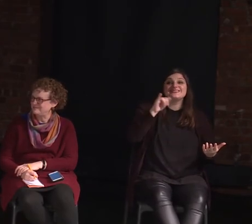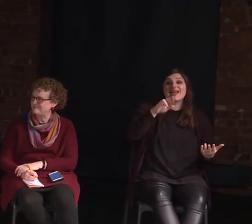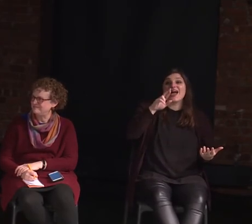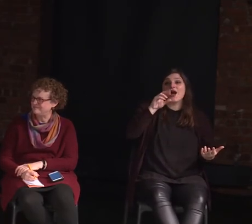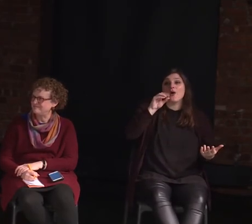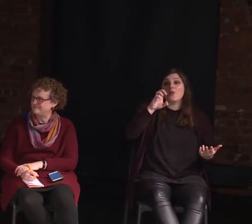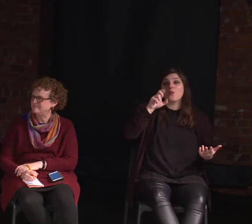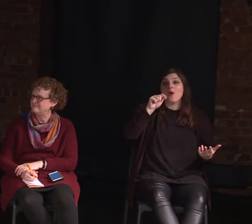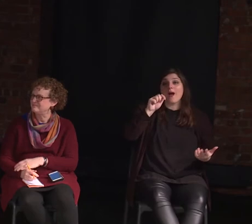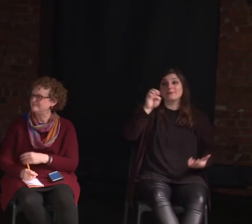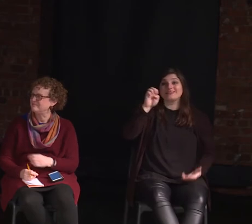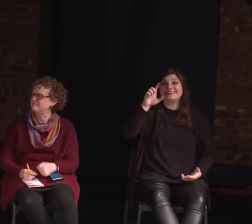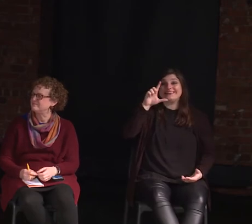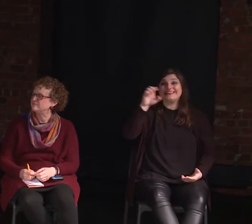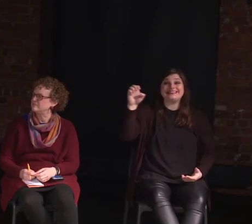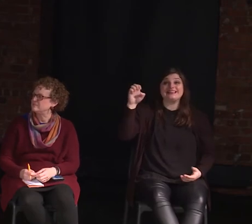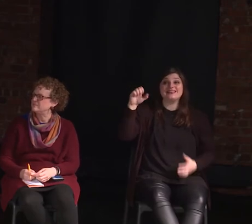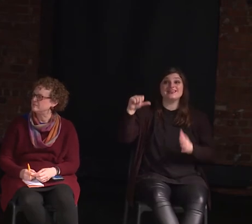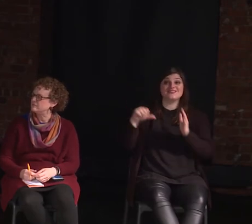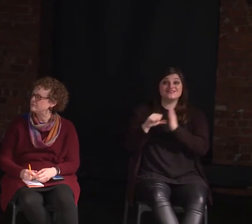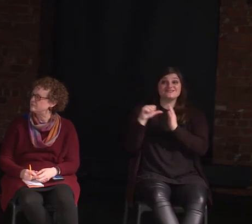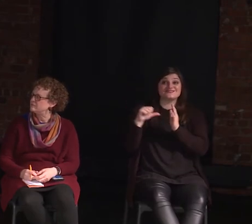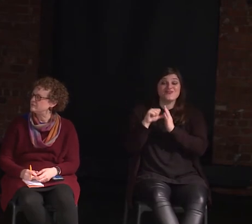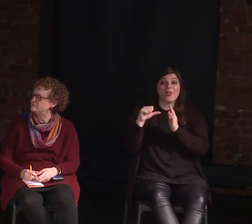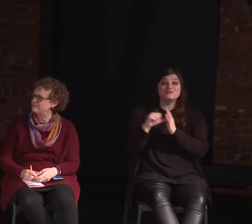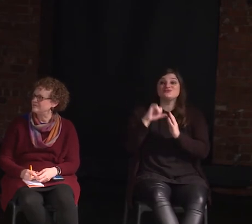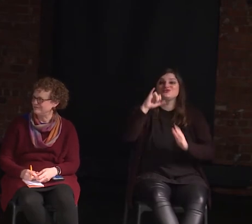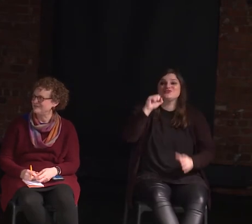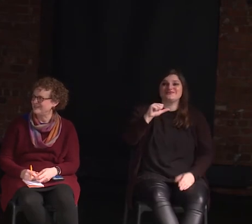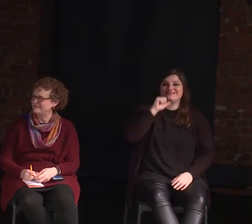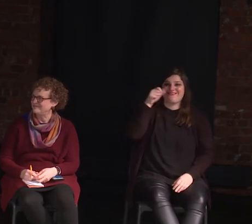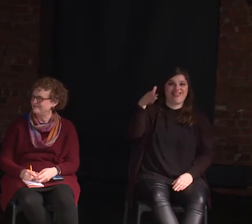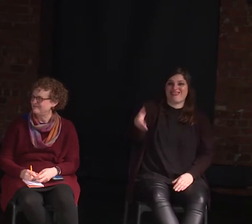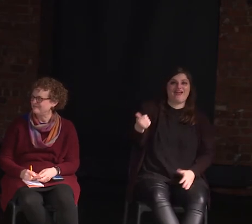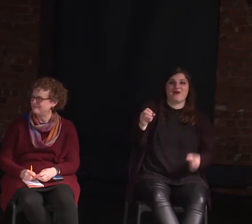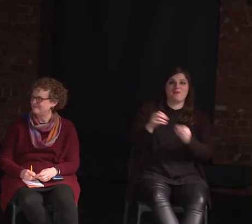very curative moment to look up and see that not there.